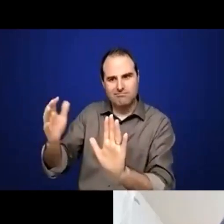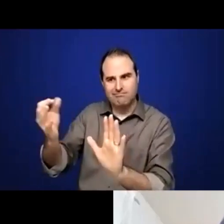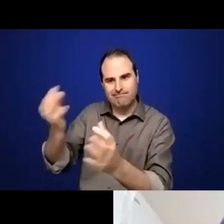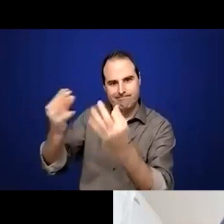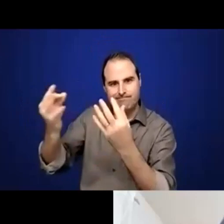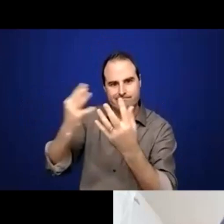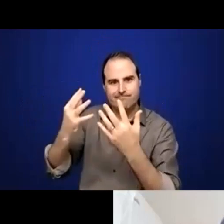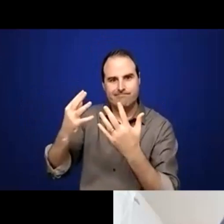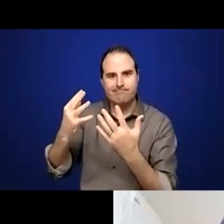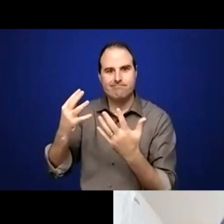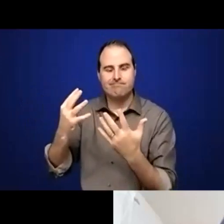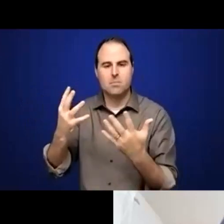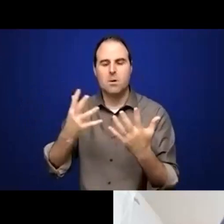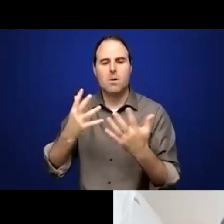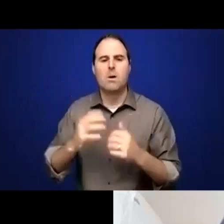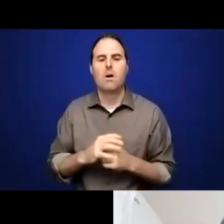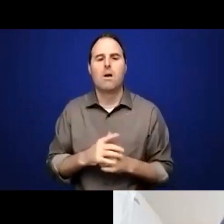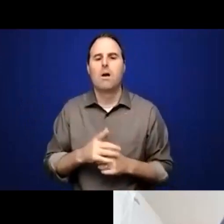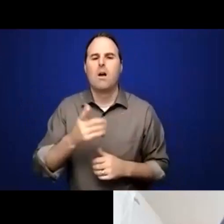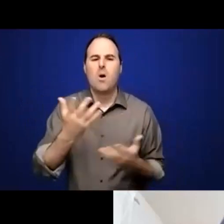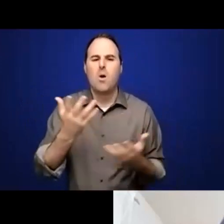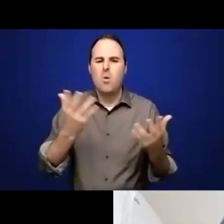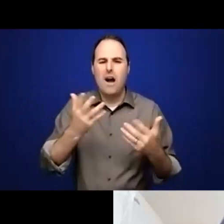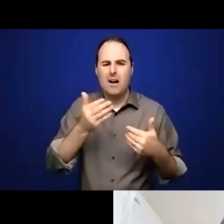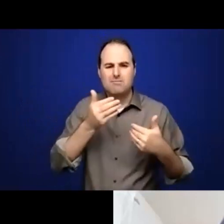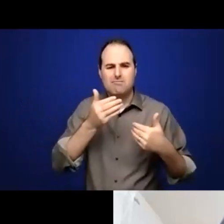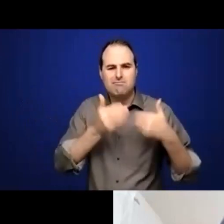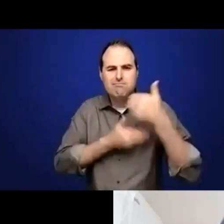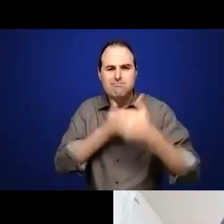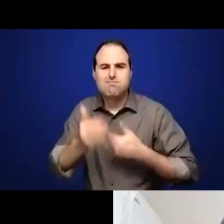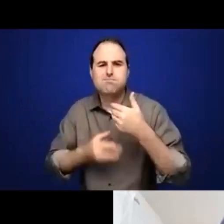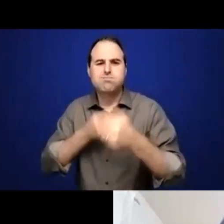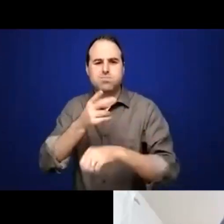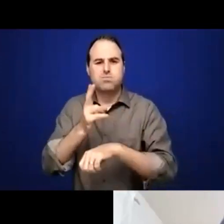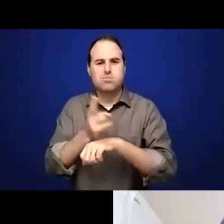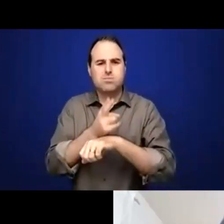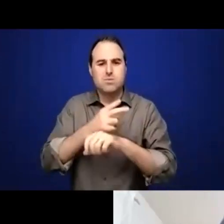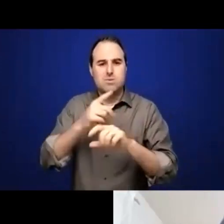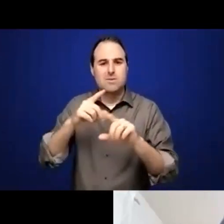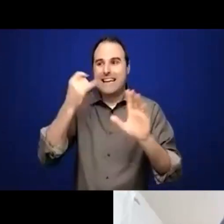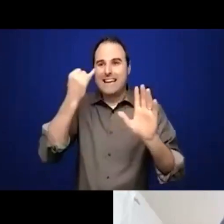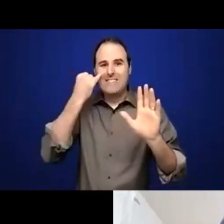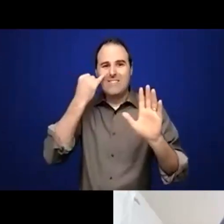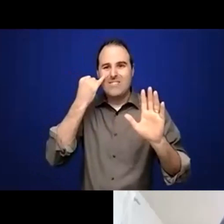What processes did you use when there wasn't consensus?